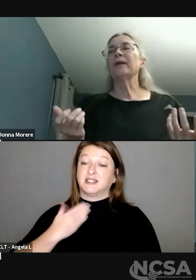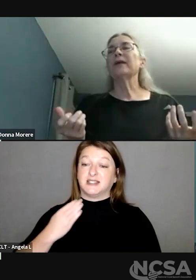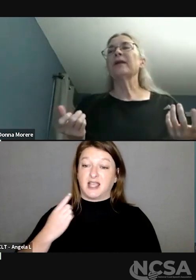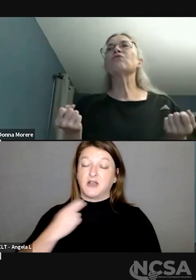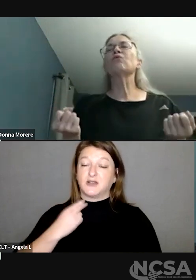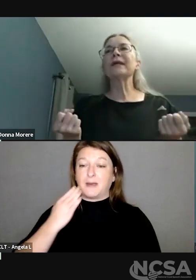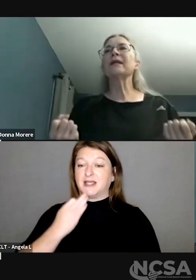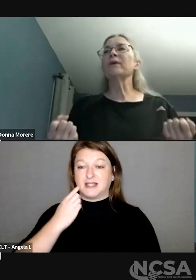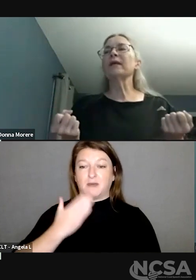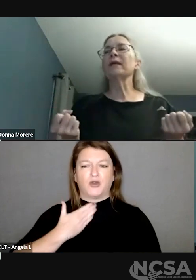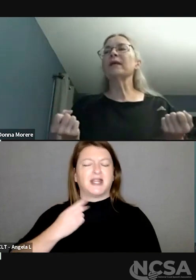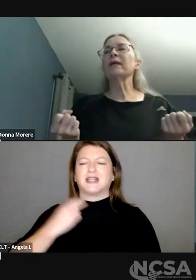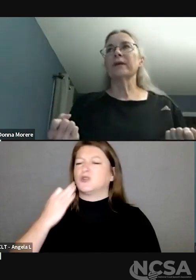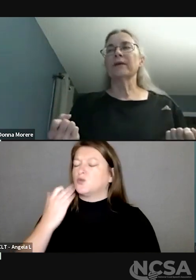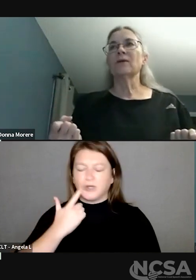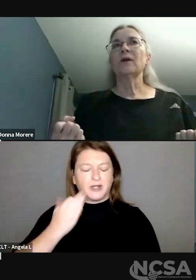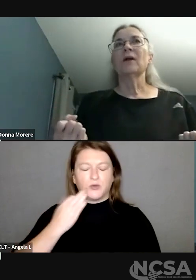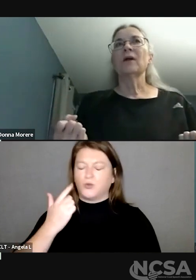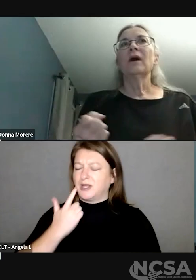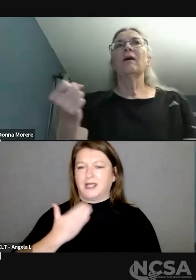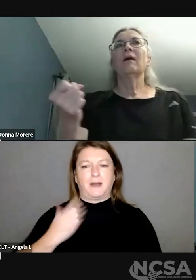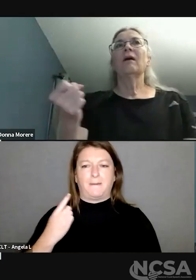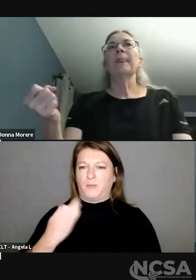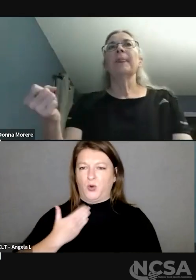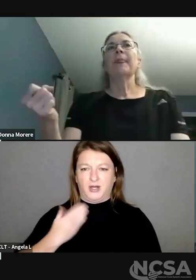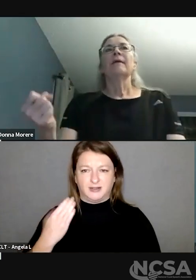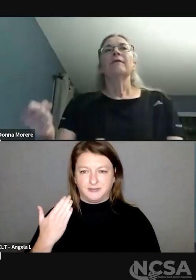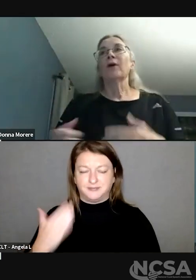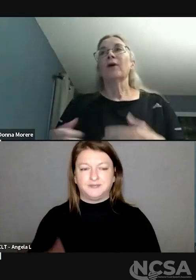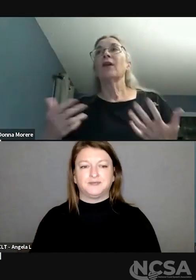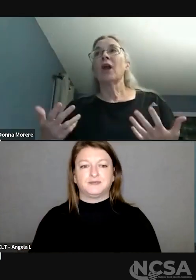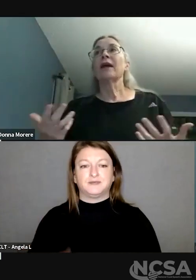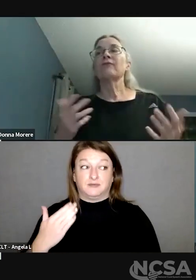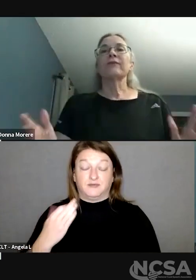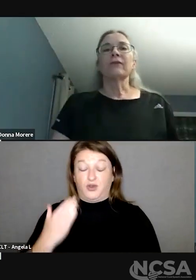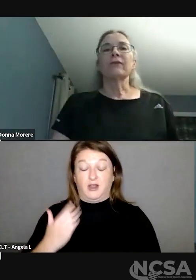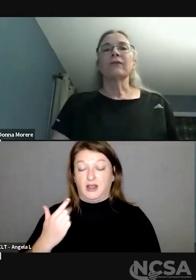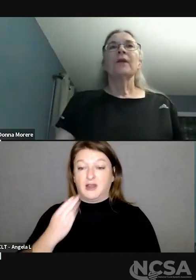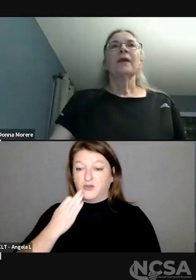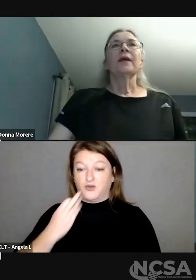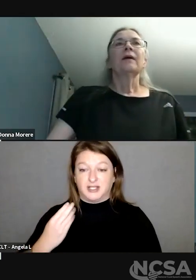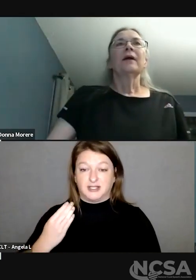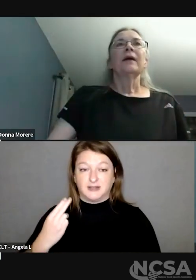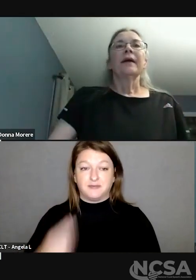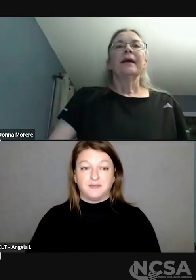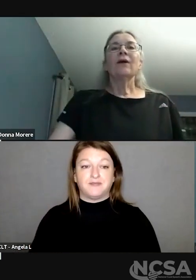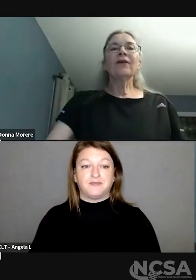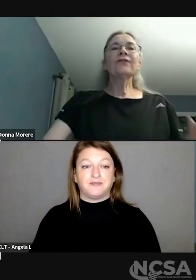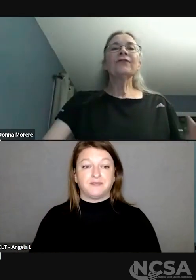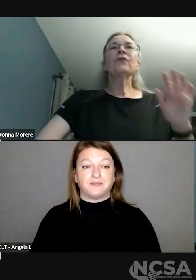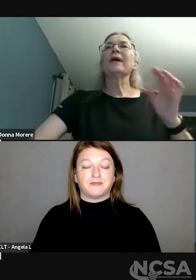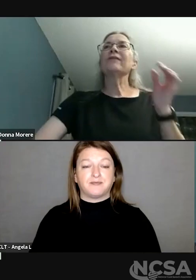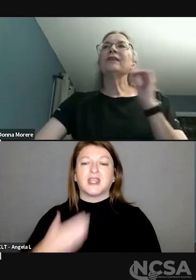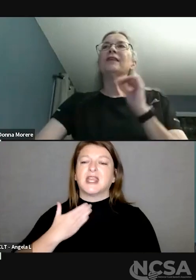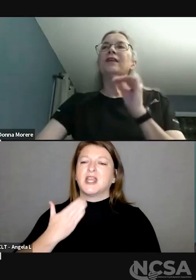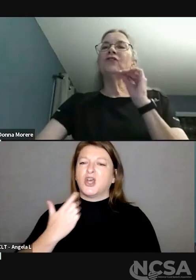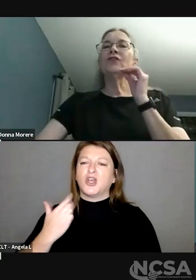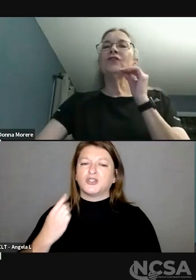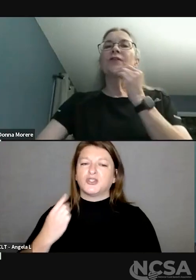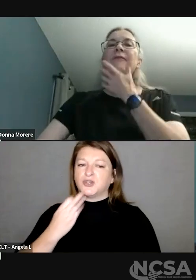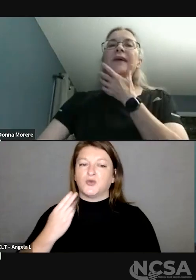and that's really really important for a lot of reasons. It also directs attention to the